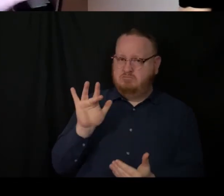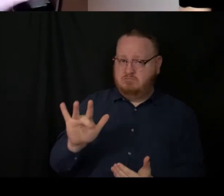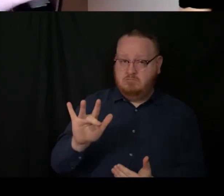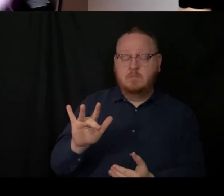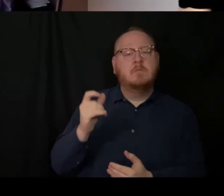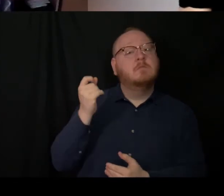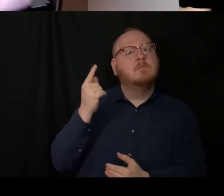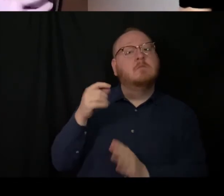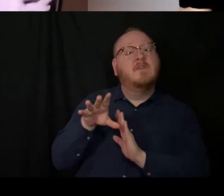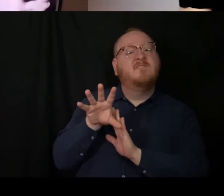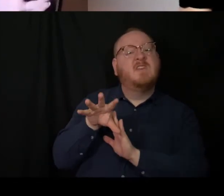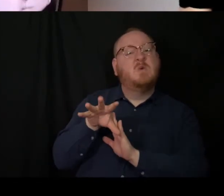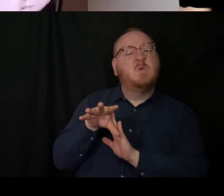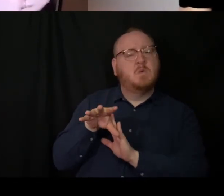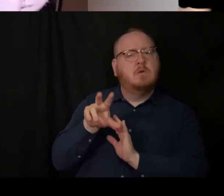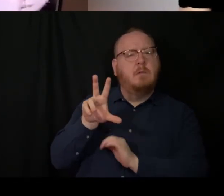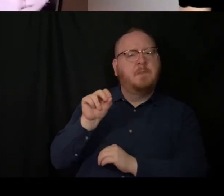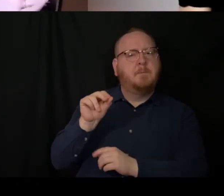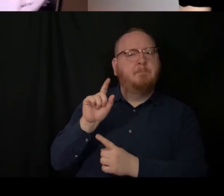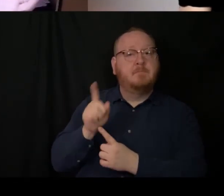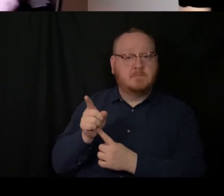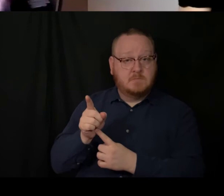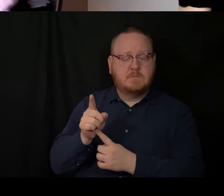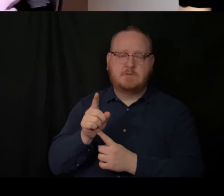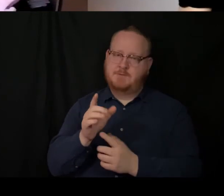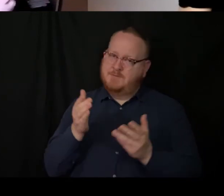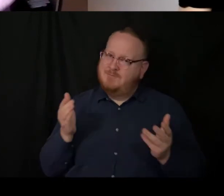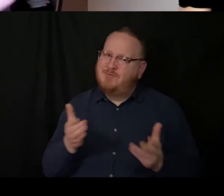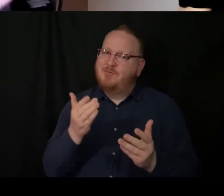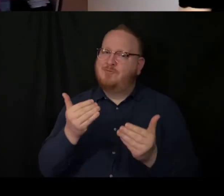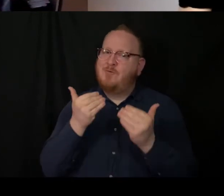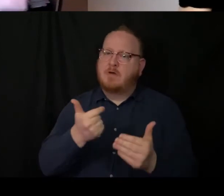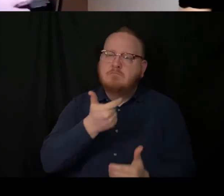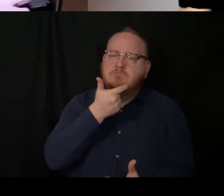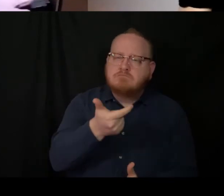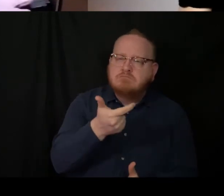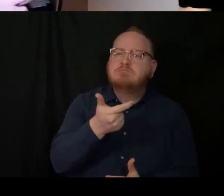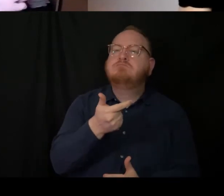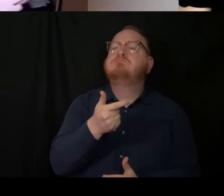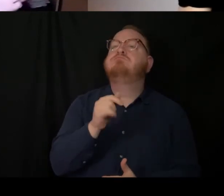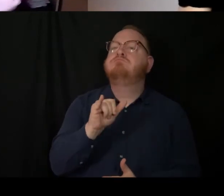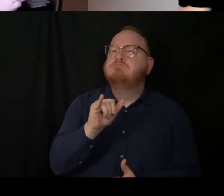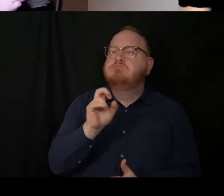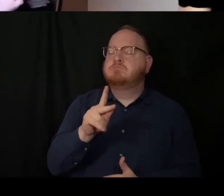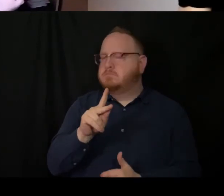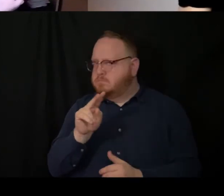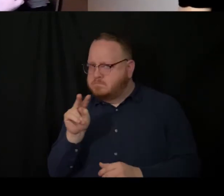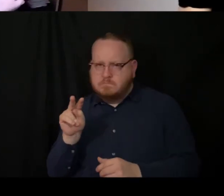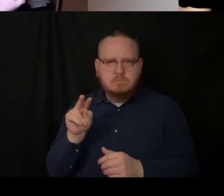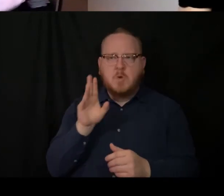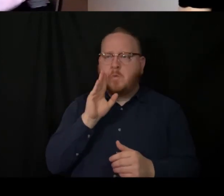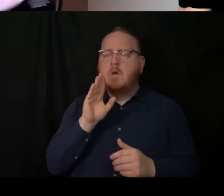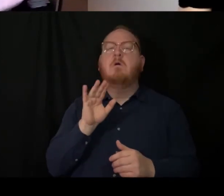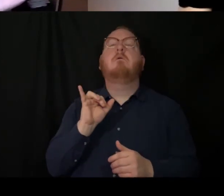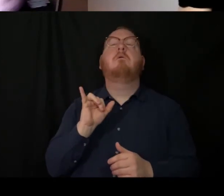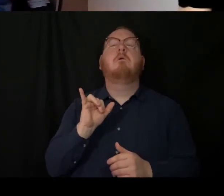video, I highly encourage you to watch it, take some time and listen to that. I think it will help you determine and guide